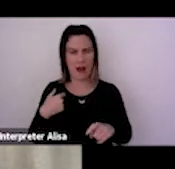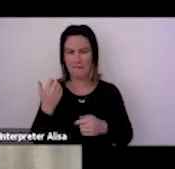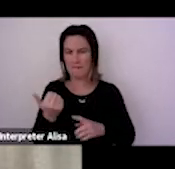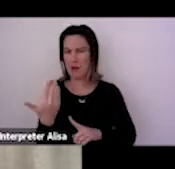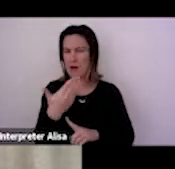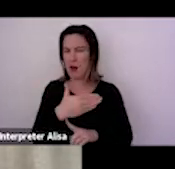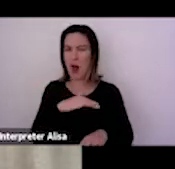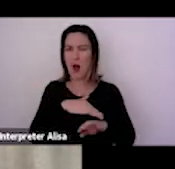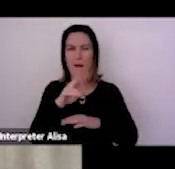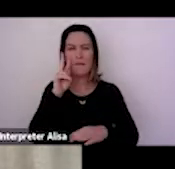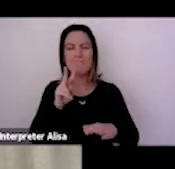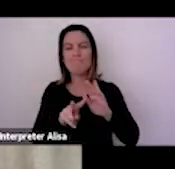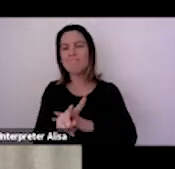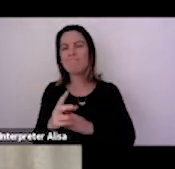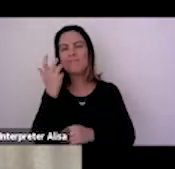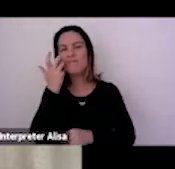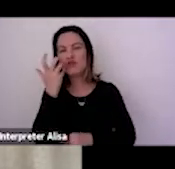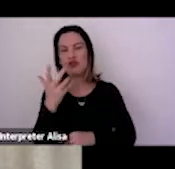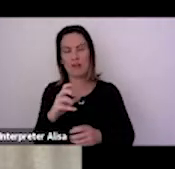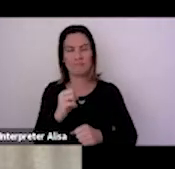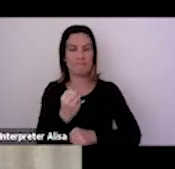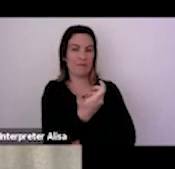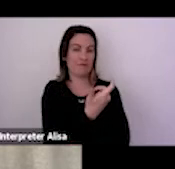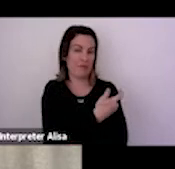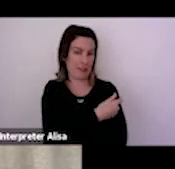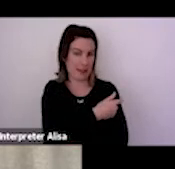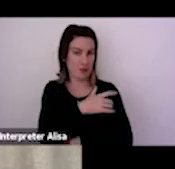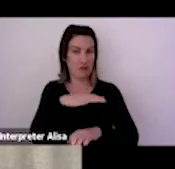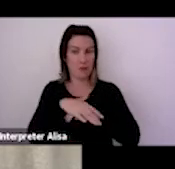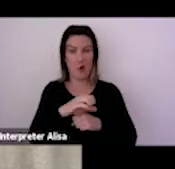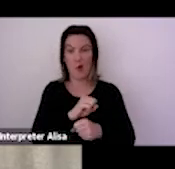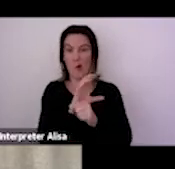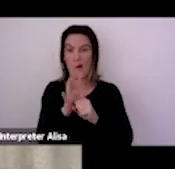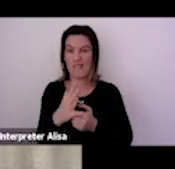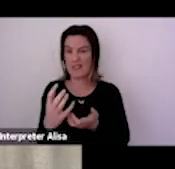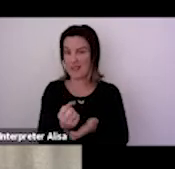vaccination and COVID safety so we know what to expect in the coming months.